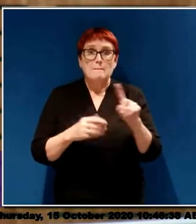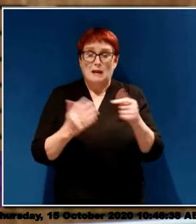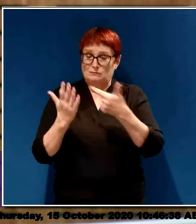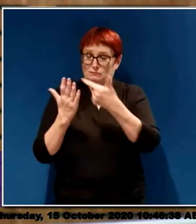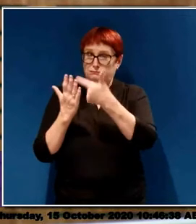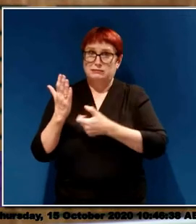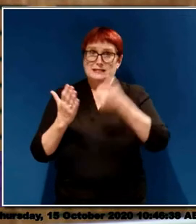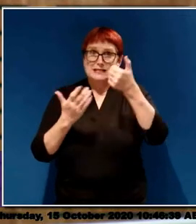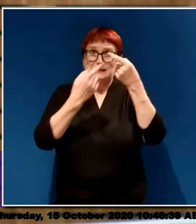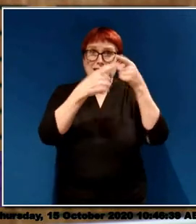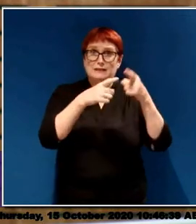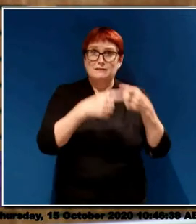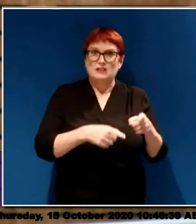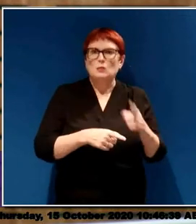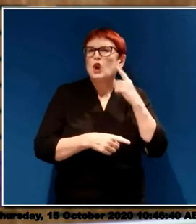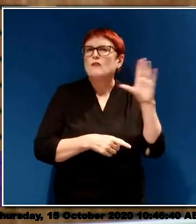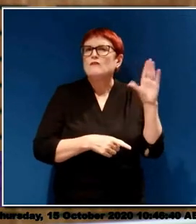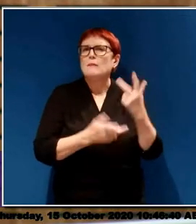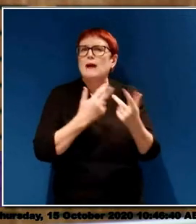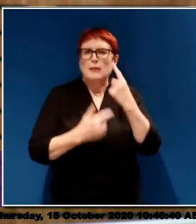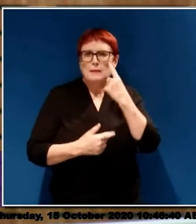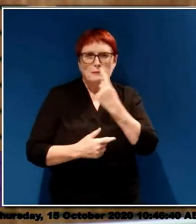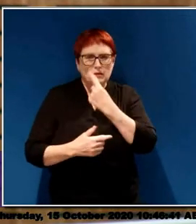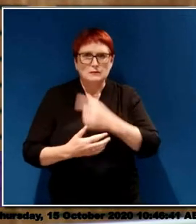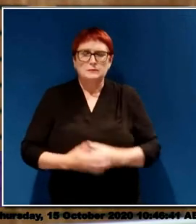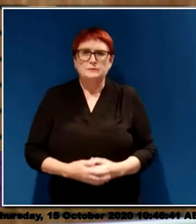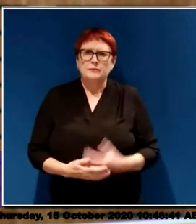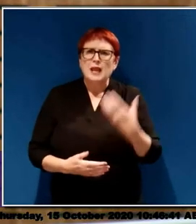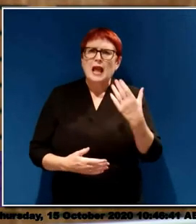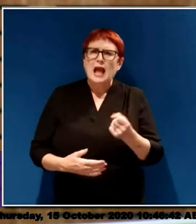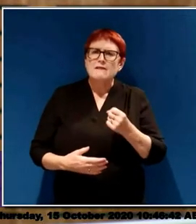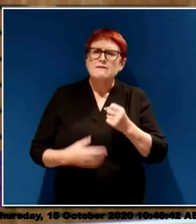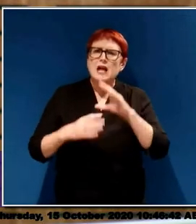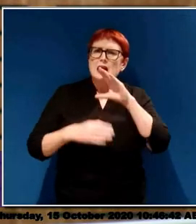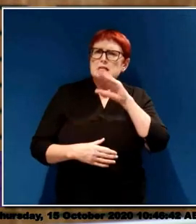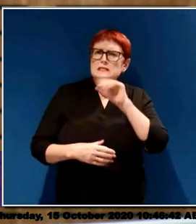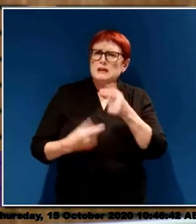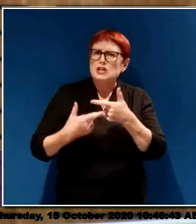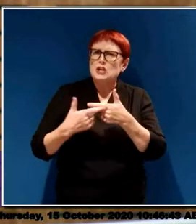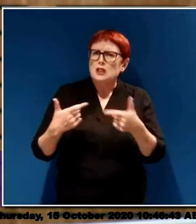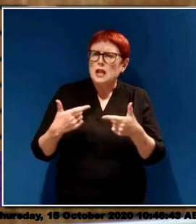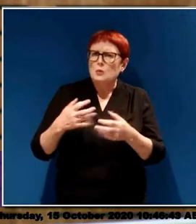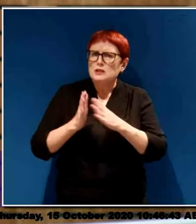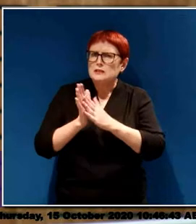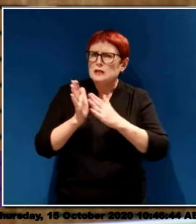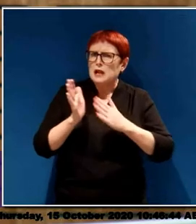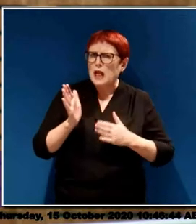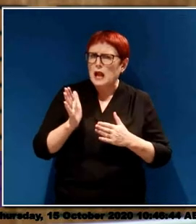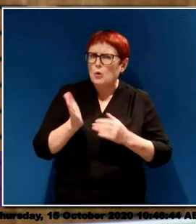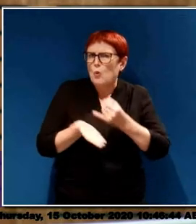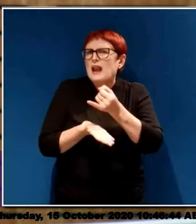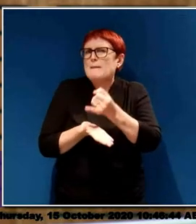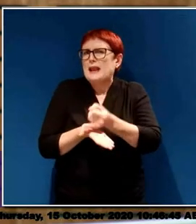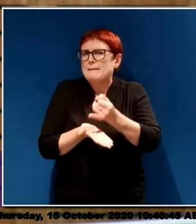is speech/language impairment, which, as I understand it, is often a characteristic of Tourette's syndrome.